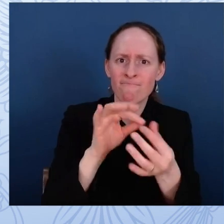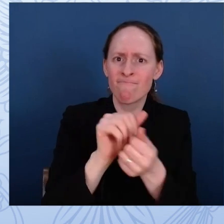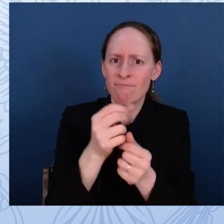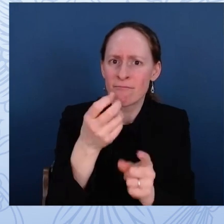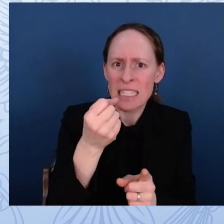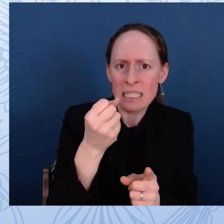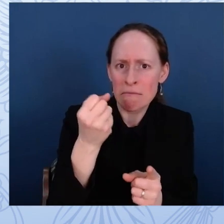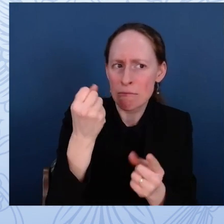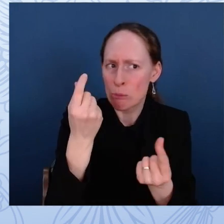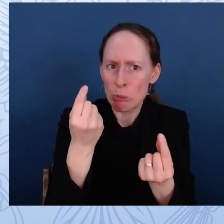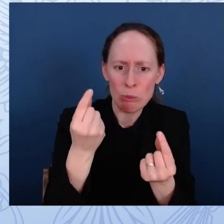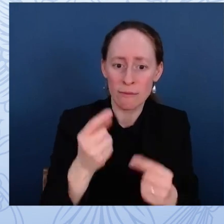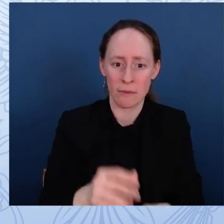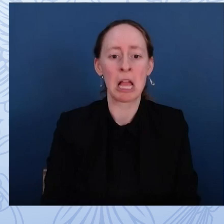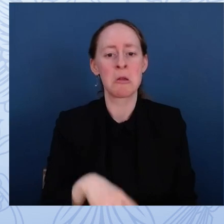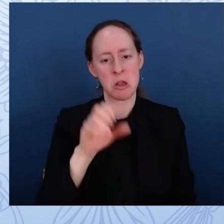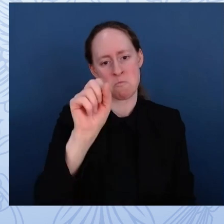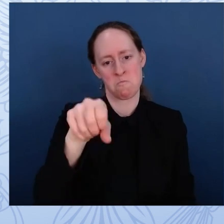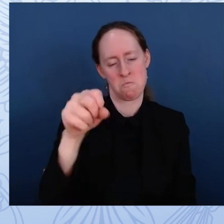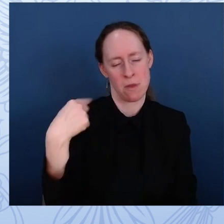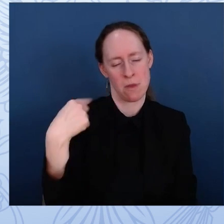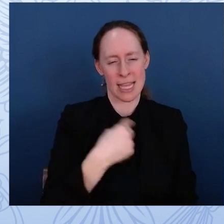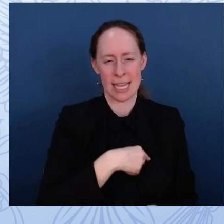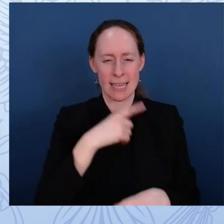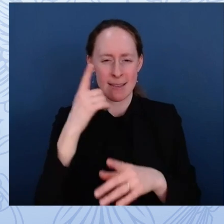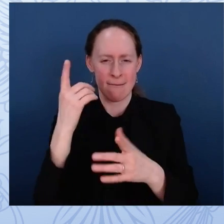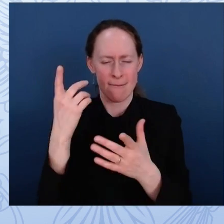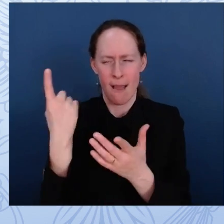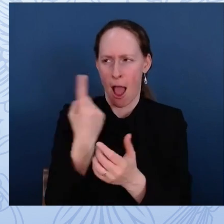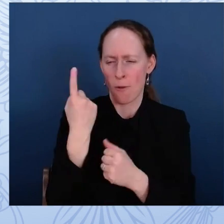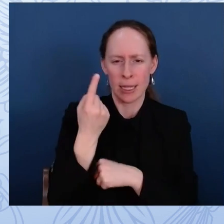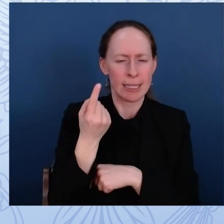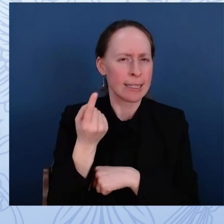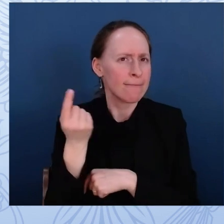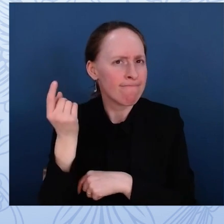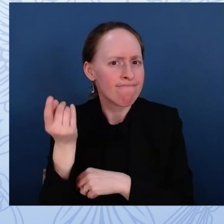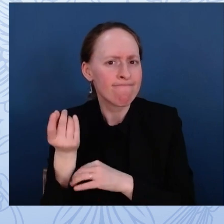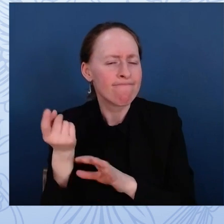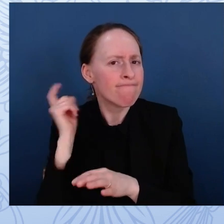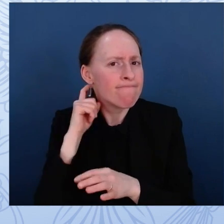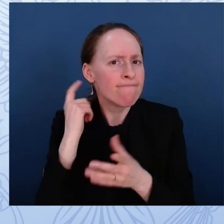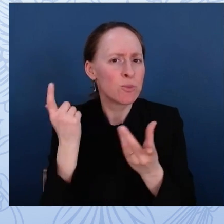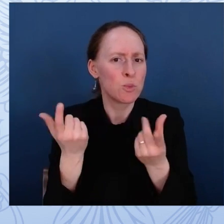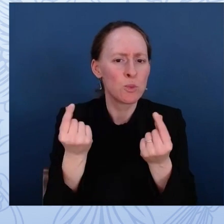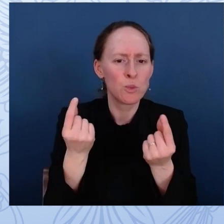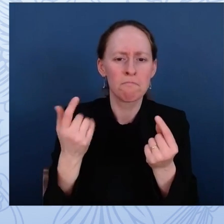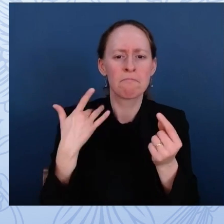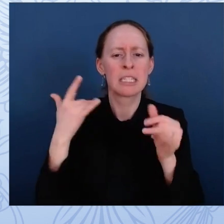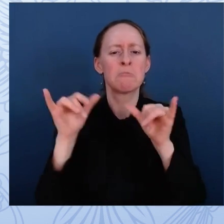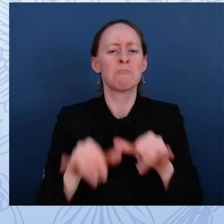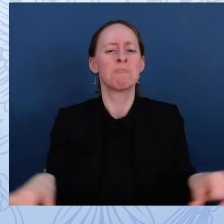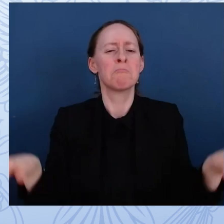we take into consideration all of the principles in most of our guests. We also take into consideration the season,